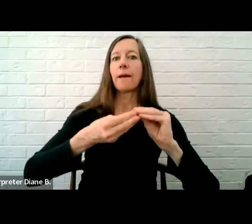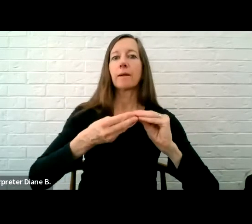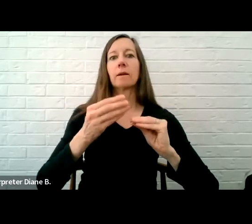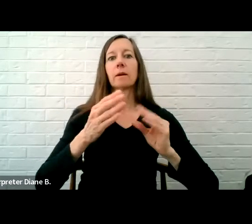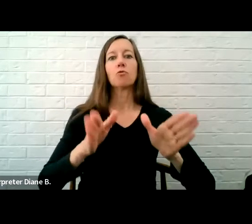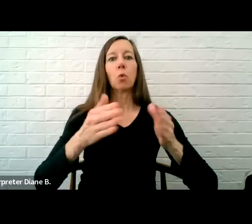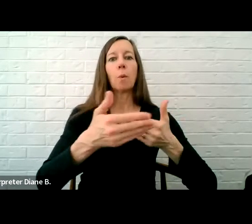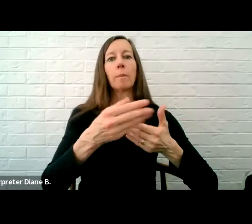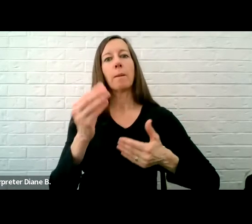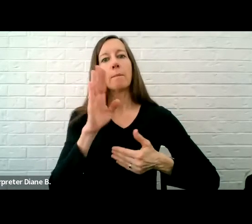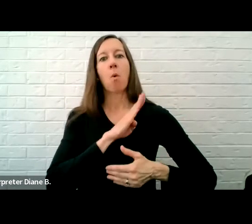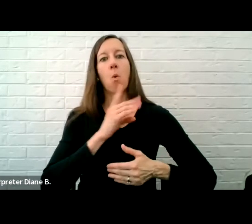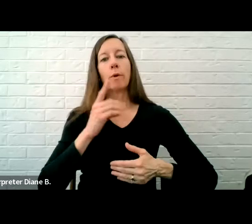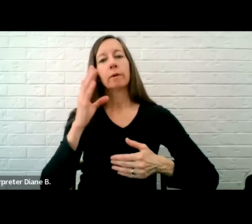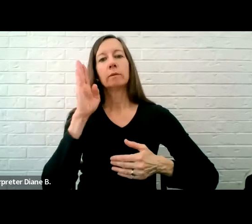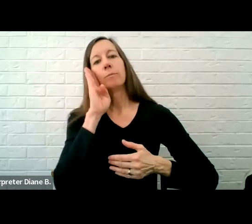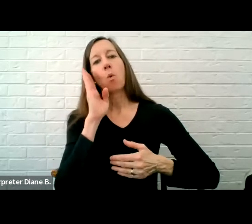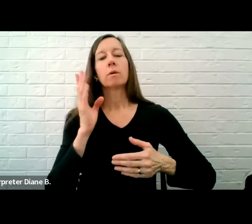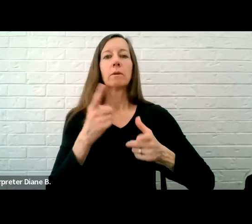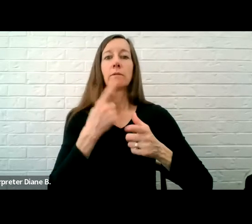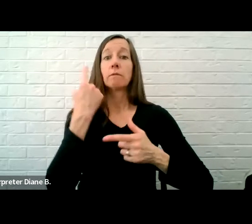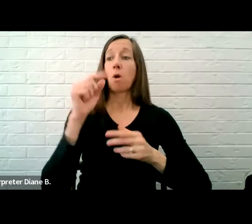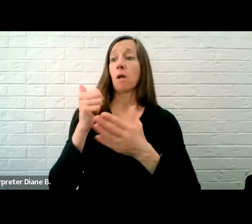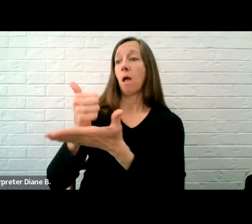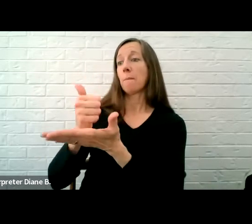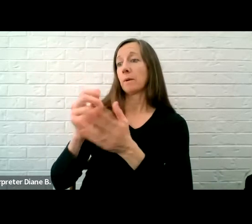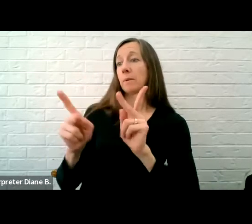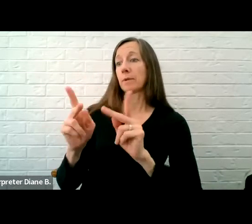only dollars to help individuals to maintain community based housing or to obtain it.